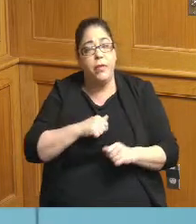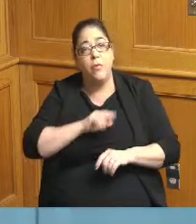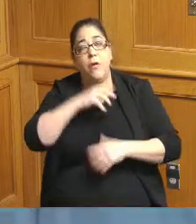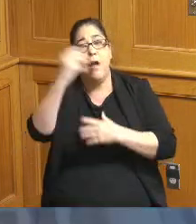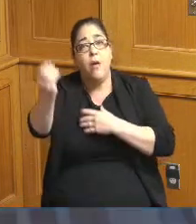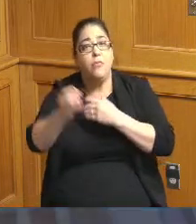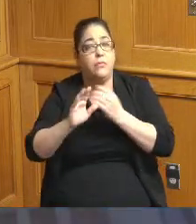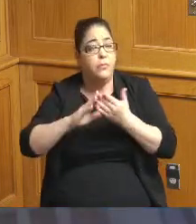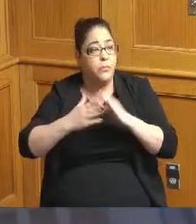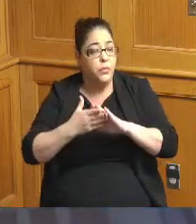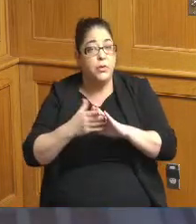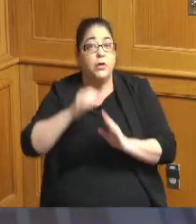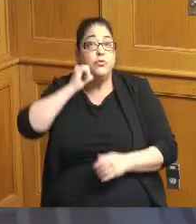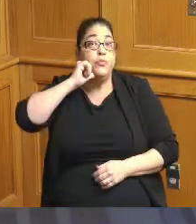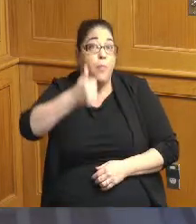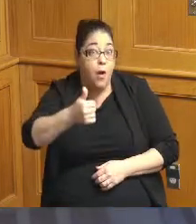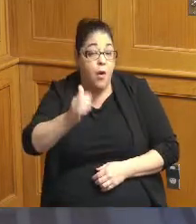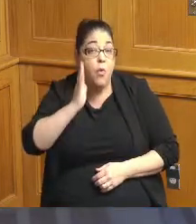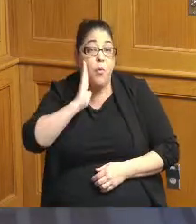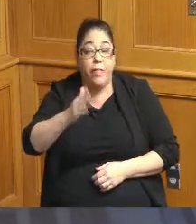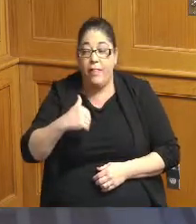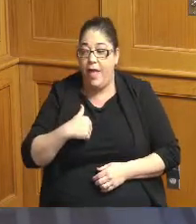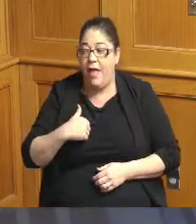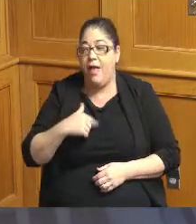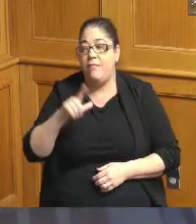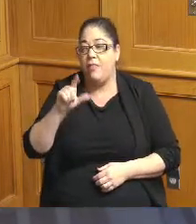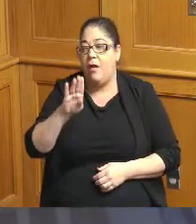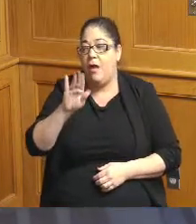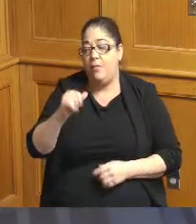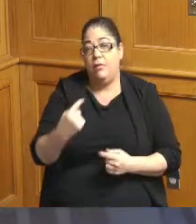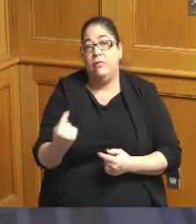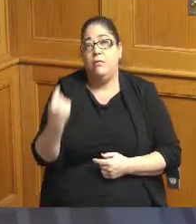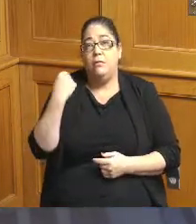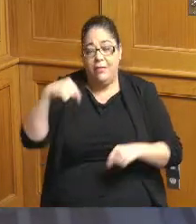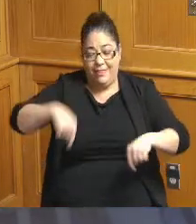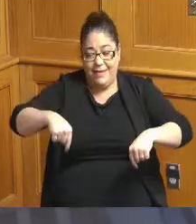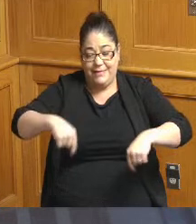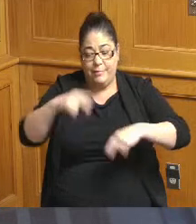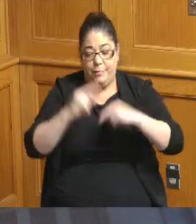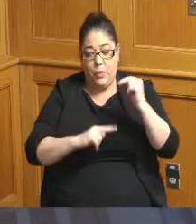probably most exciting tomorrow we will be here in the lobby of of this building the the County